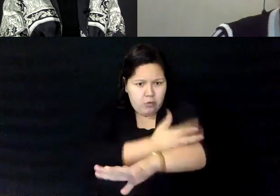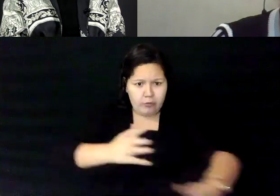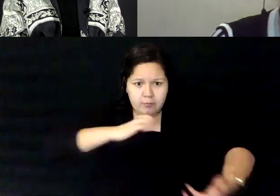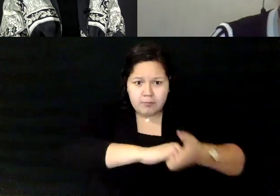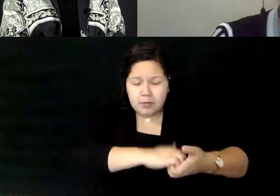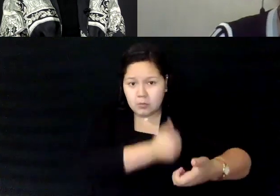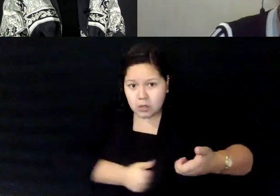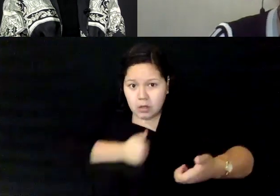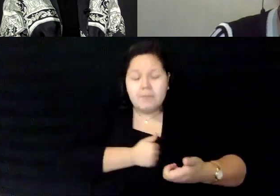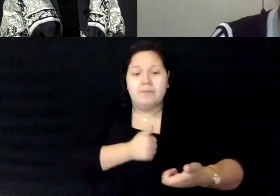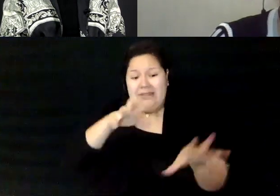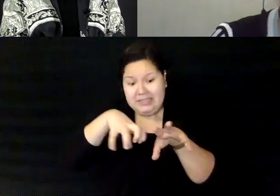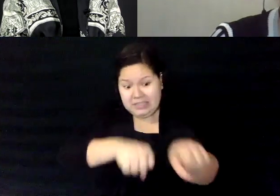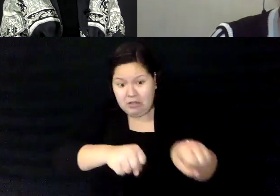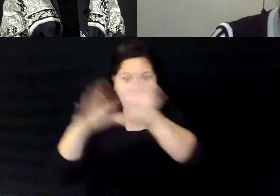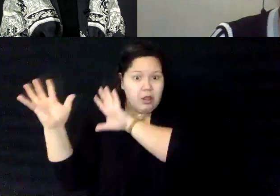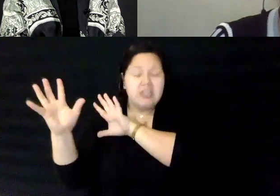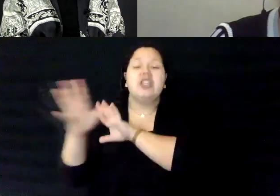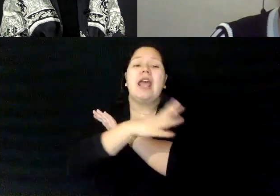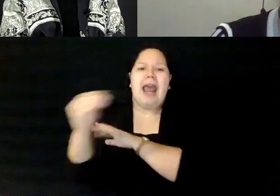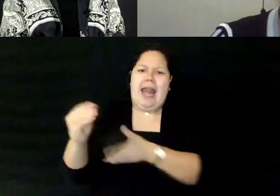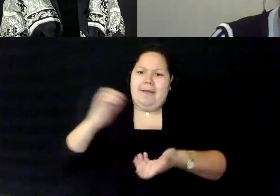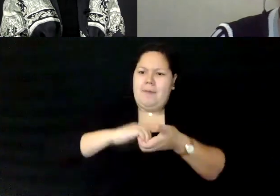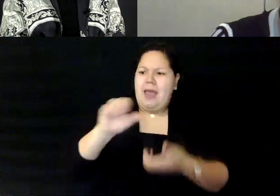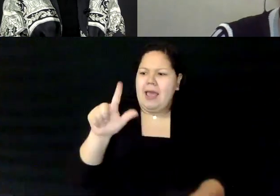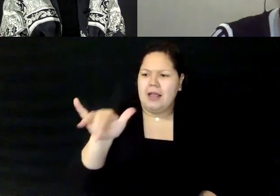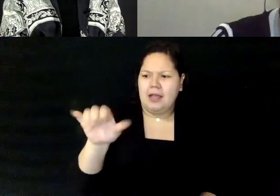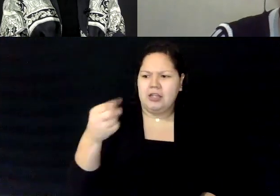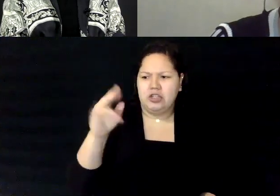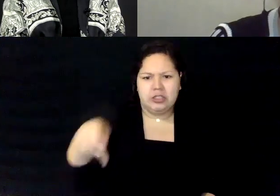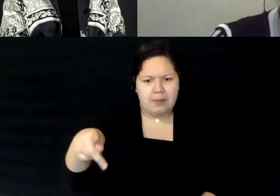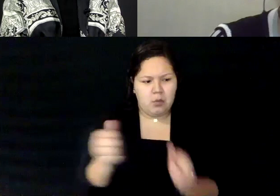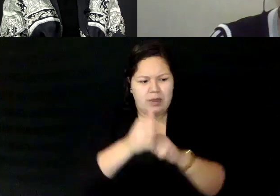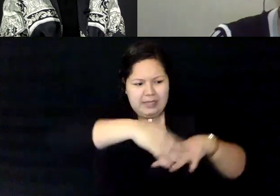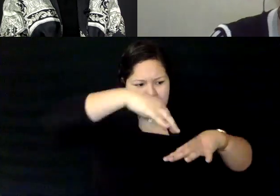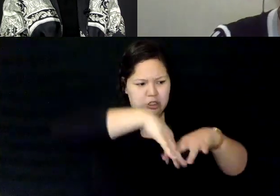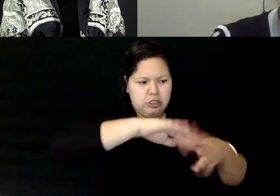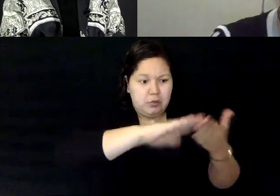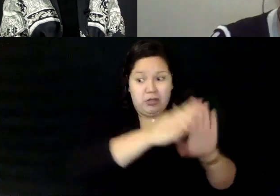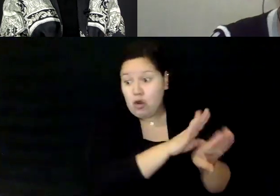relation to Indigenous communities, and what is now known as Canada, and also across the world.